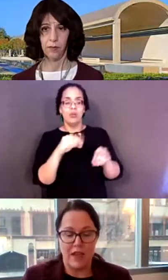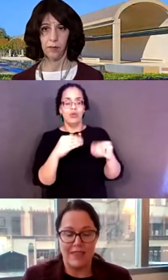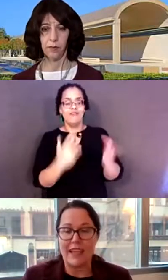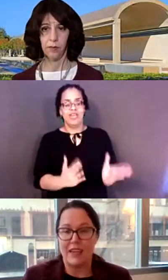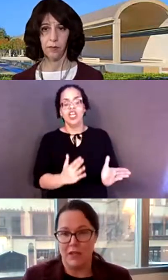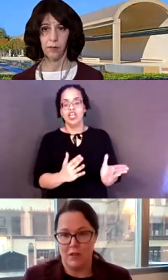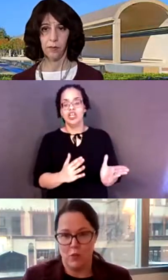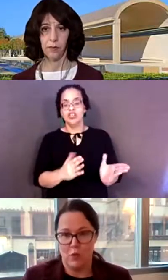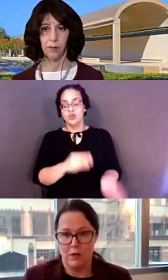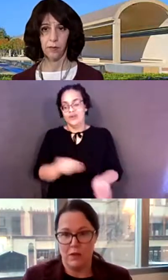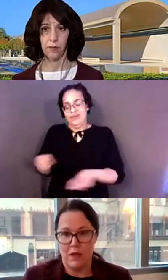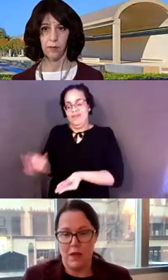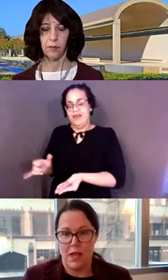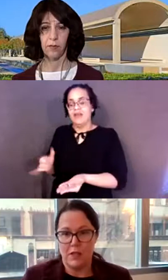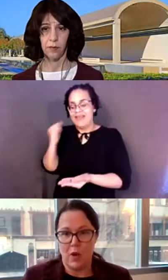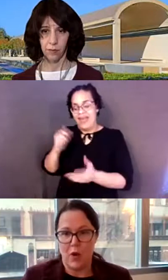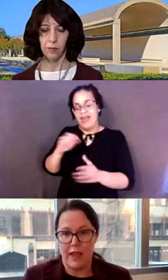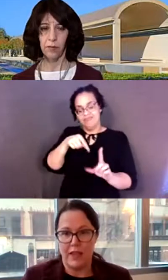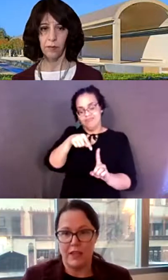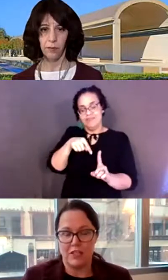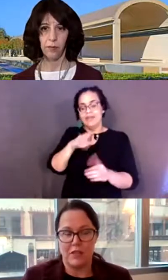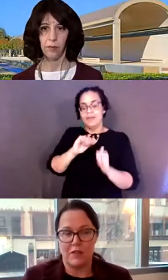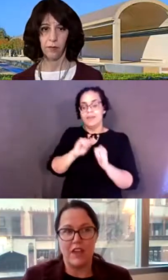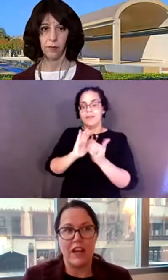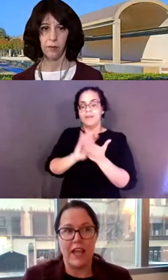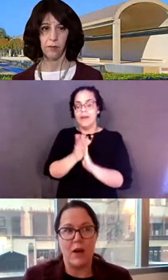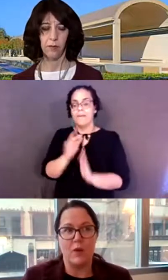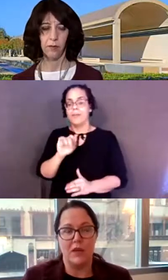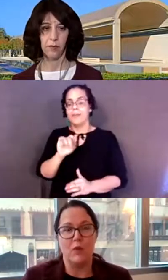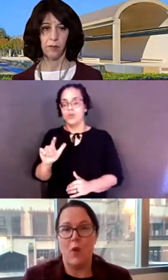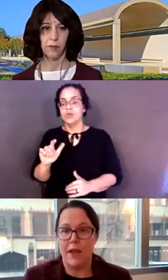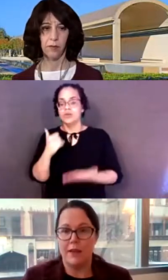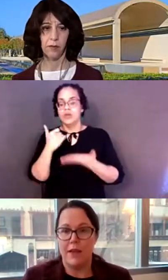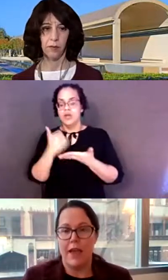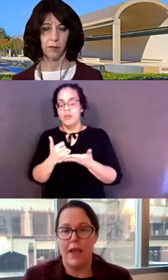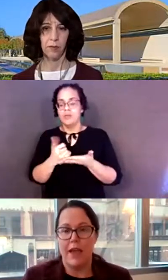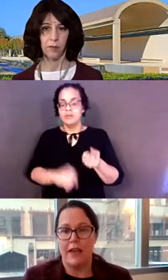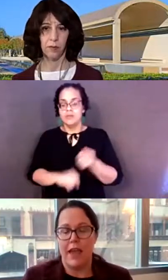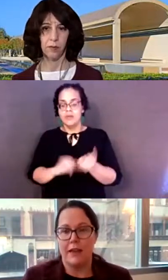that can be the tool and so I think just